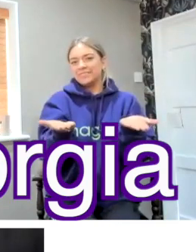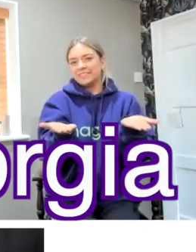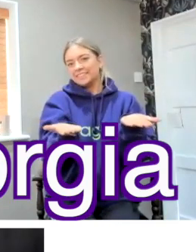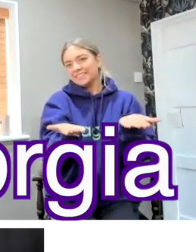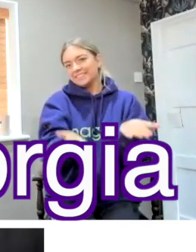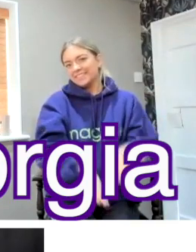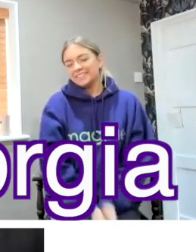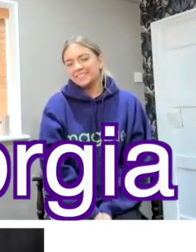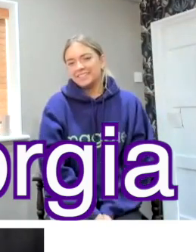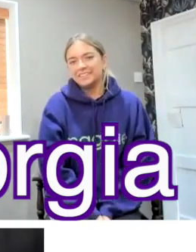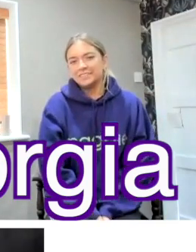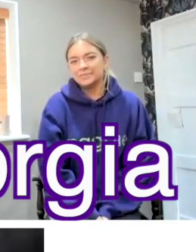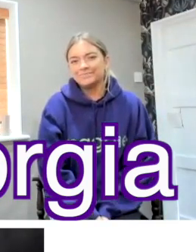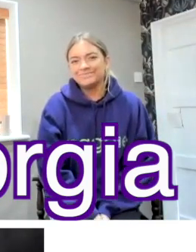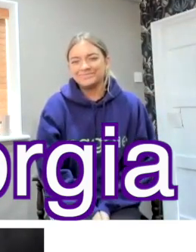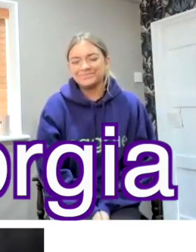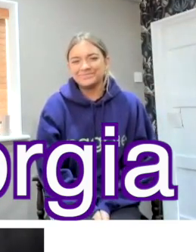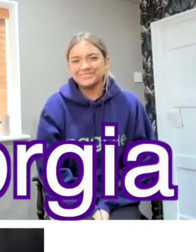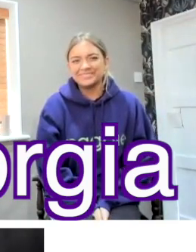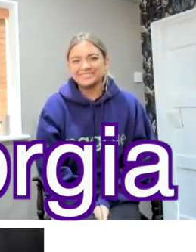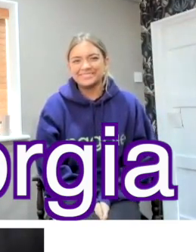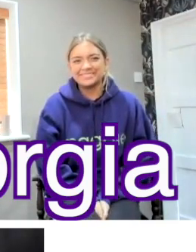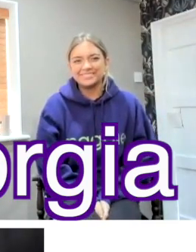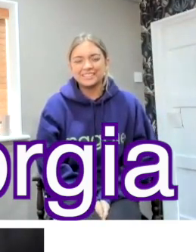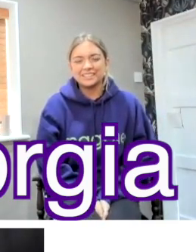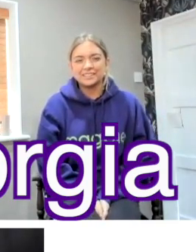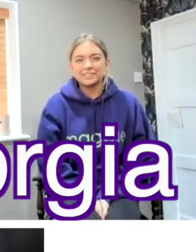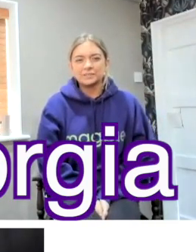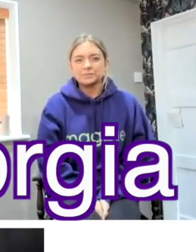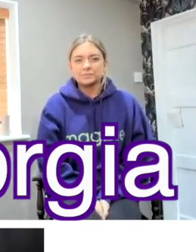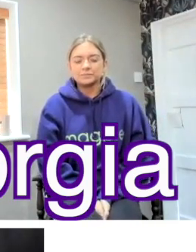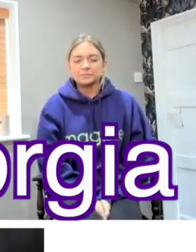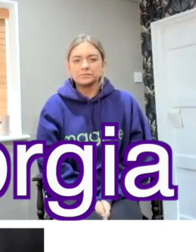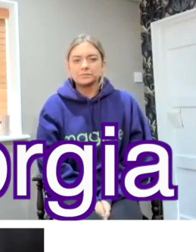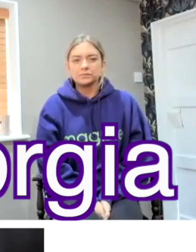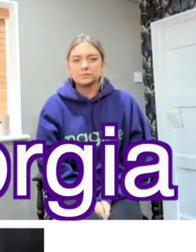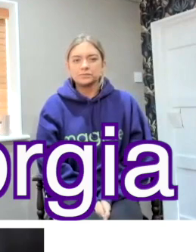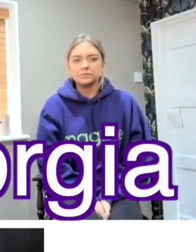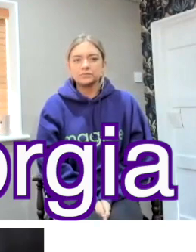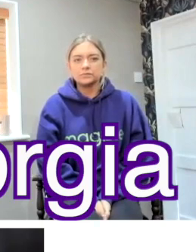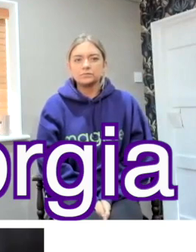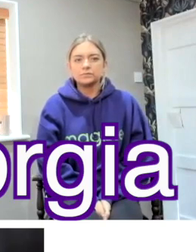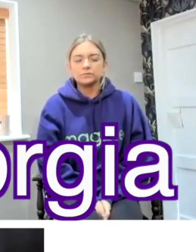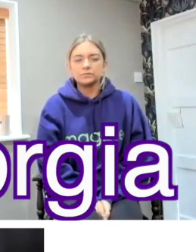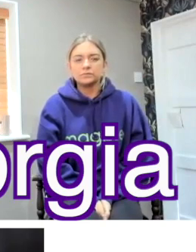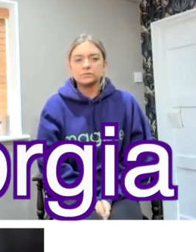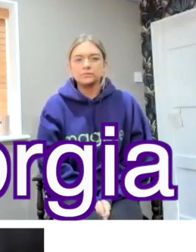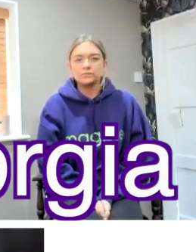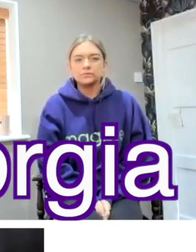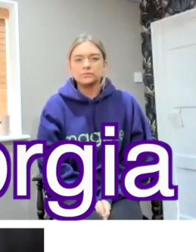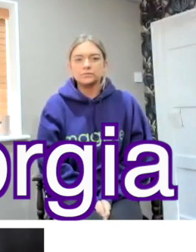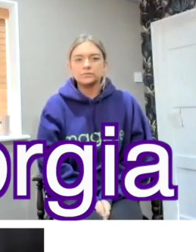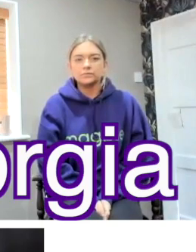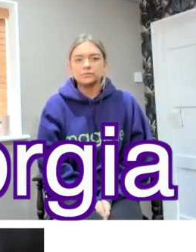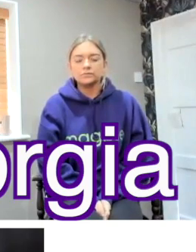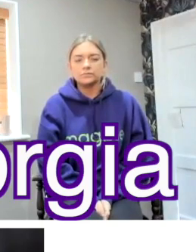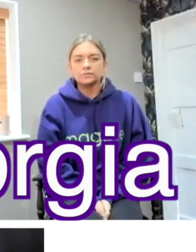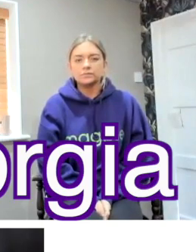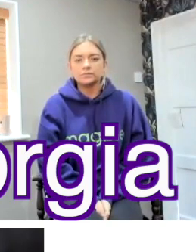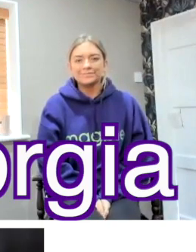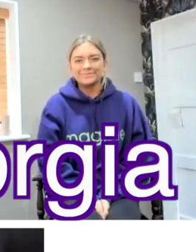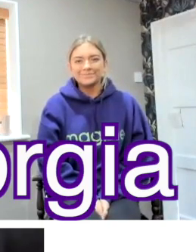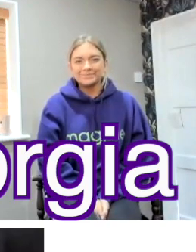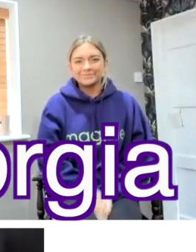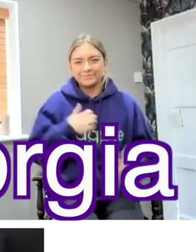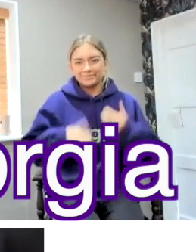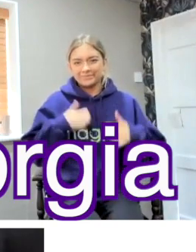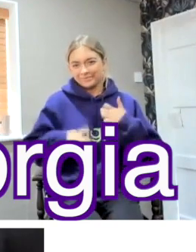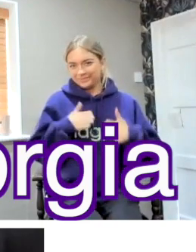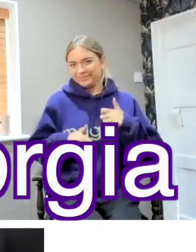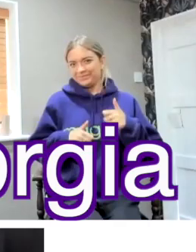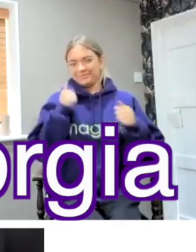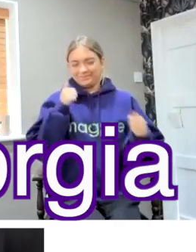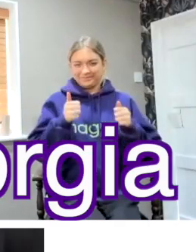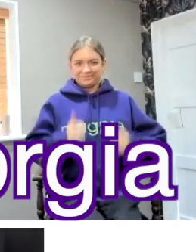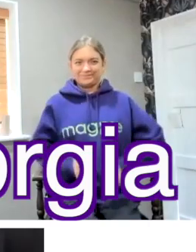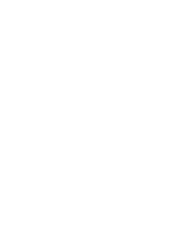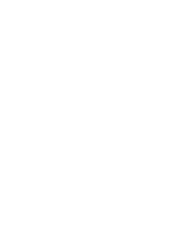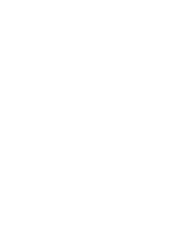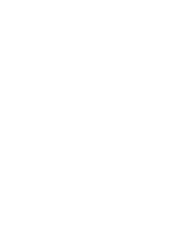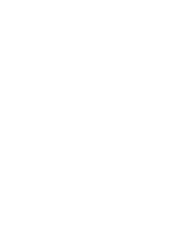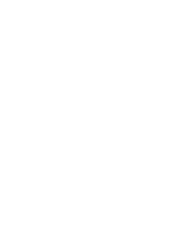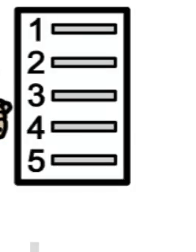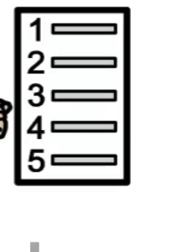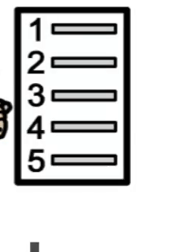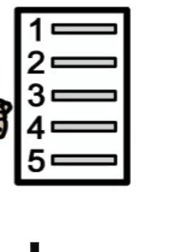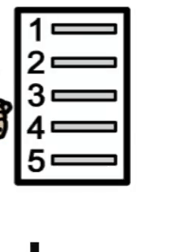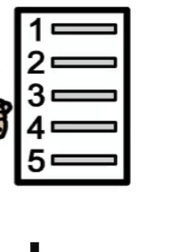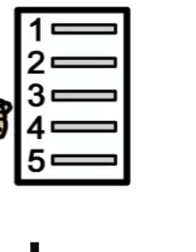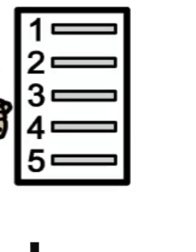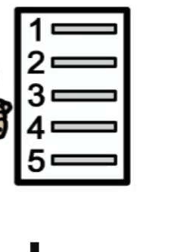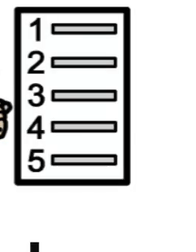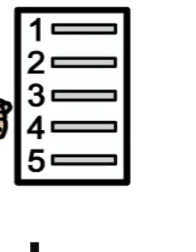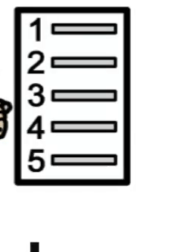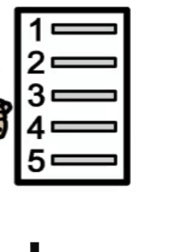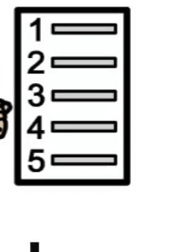and i'm simon welcome to this dance tutorial with magpie dance we are really excited to get dancing